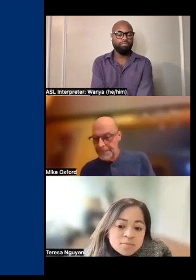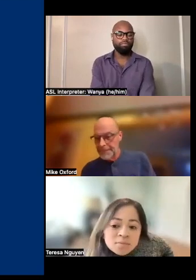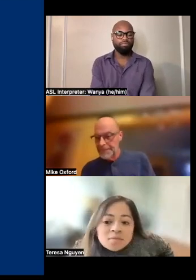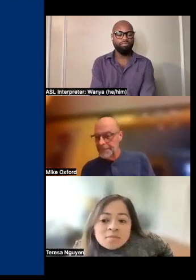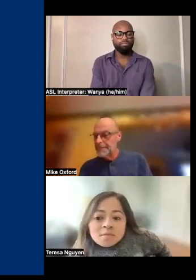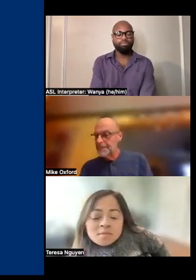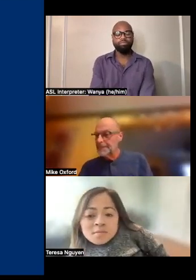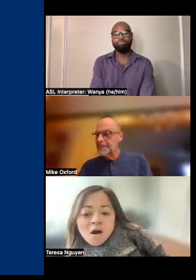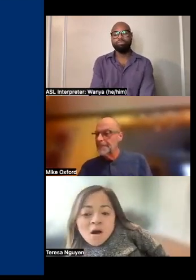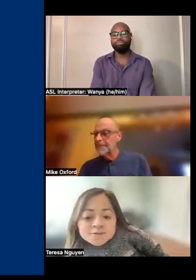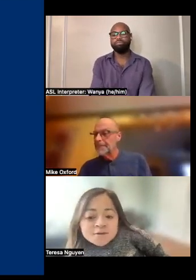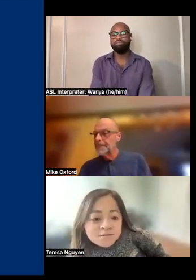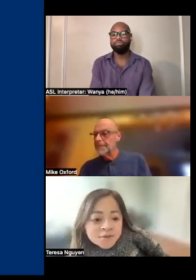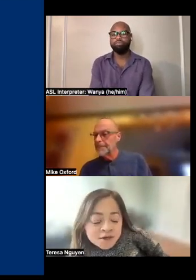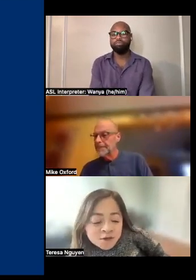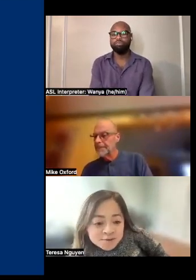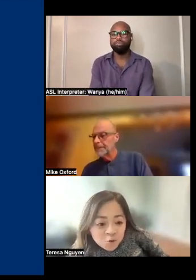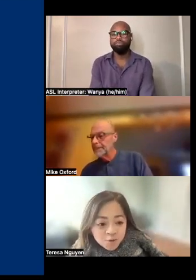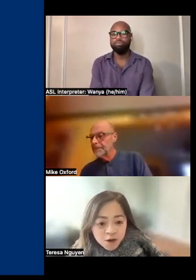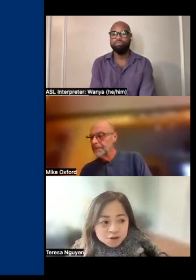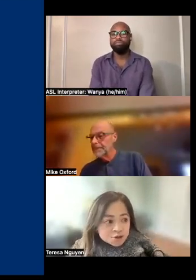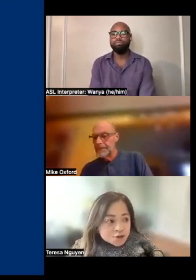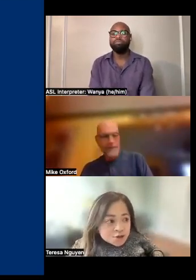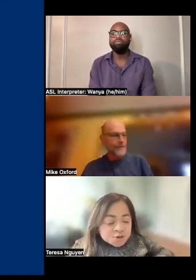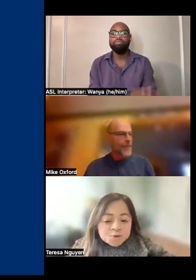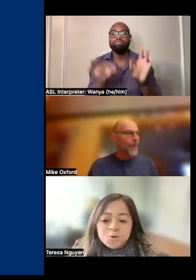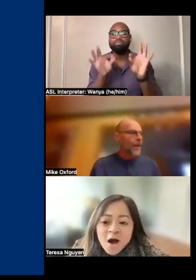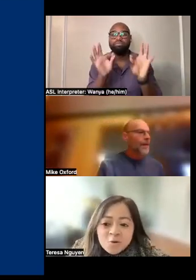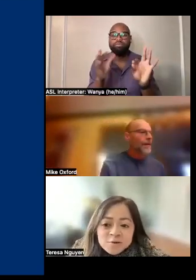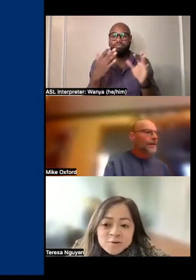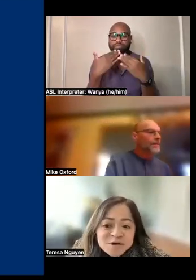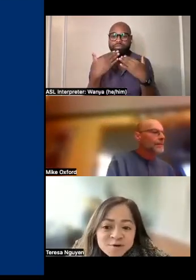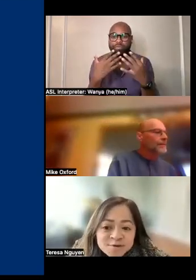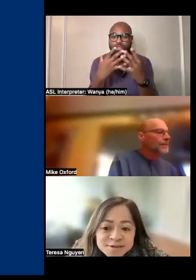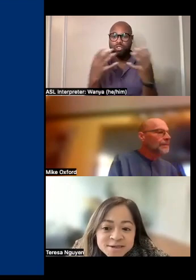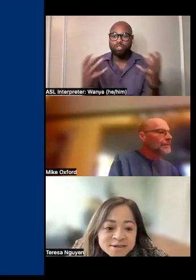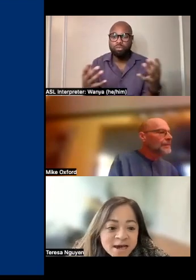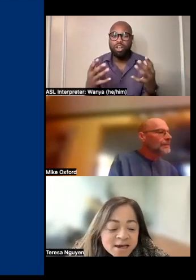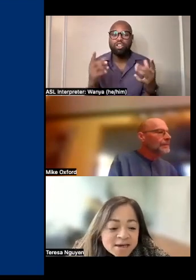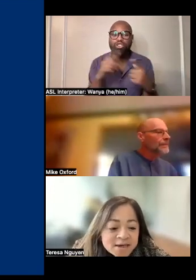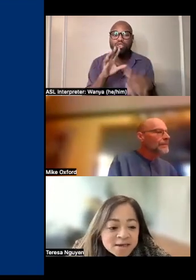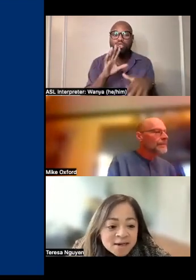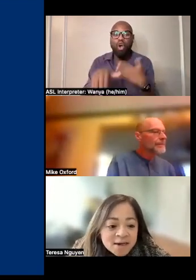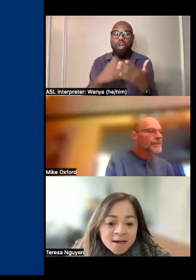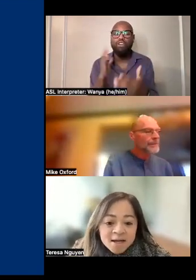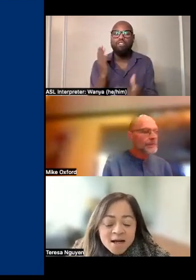Awesome, Thank you so much to our speakers today.